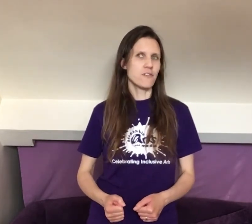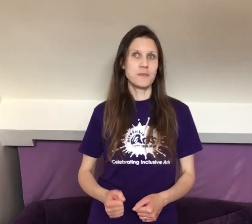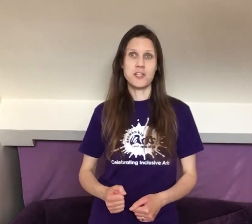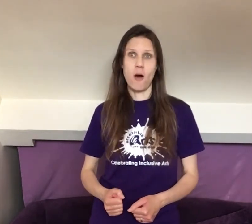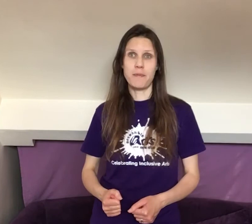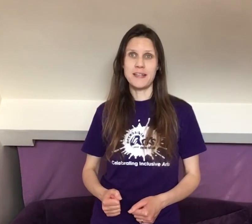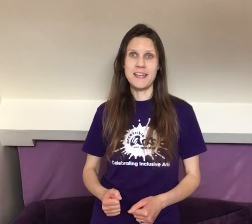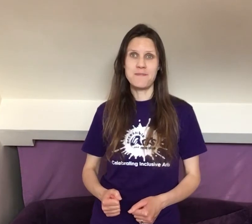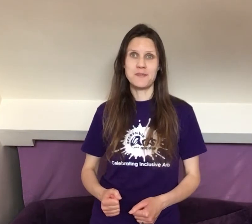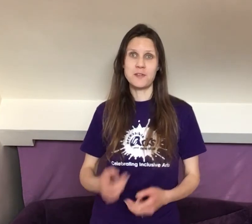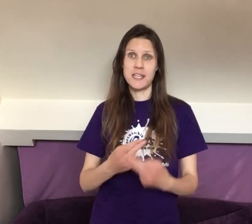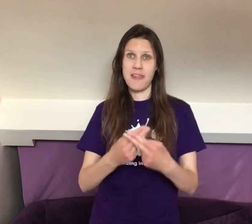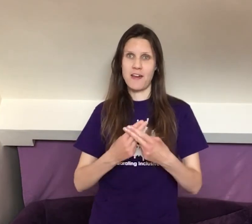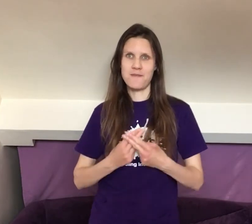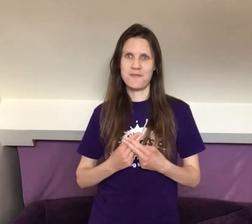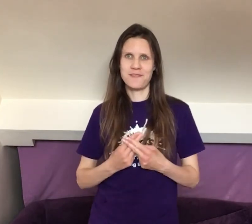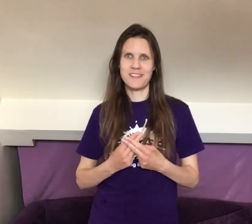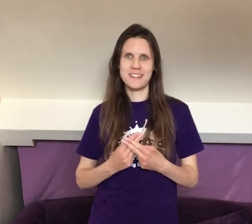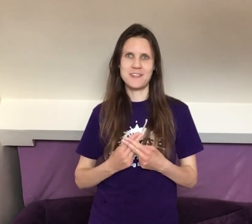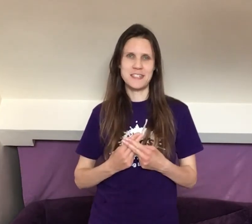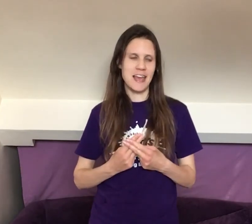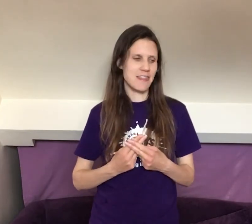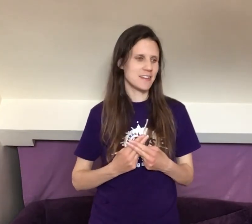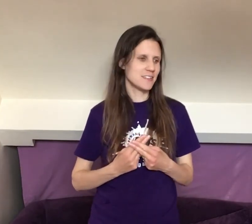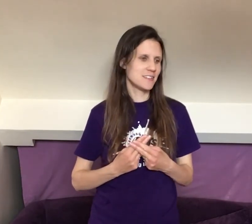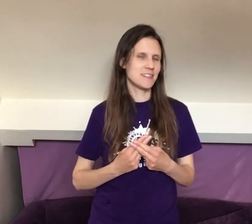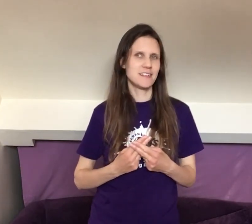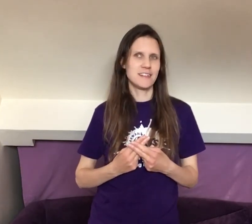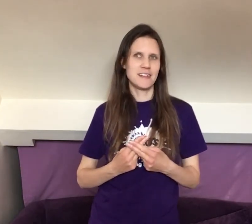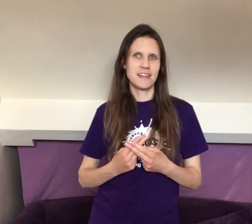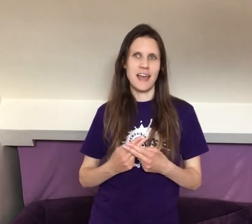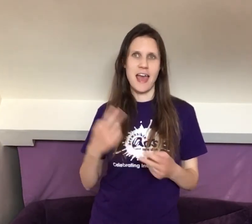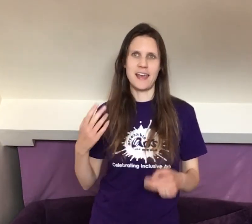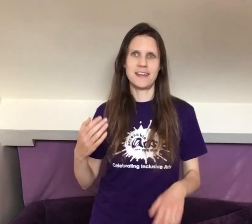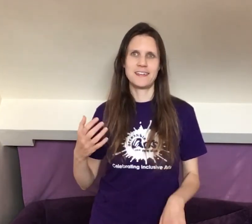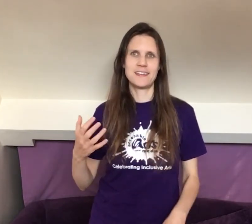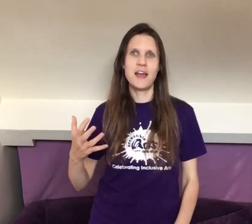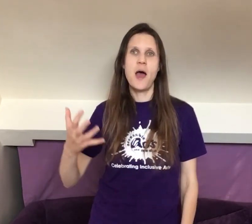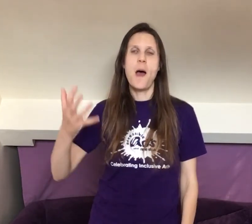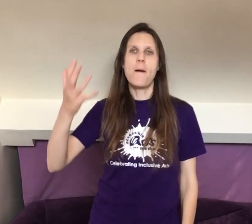From the top – ready? So together. Let’s do it together. OK.